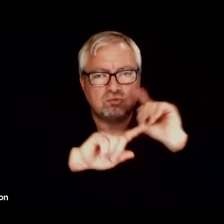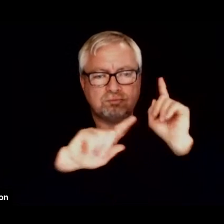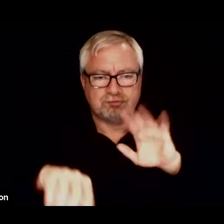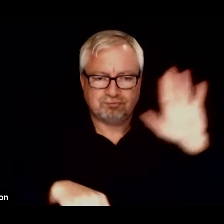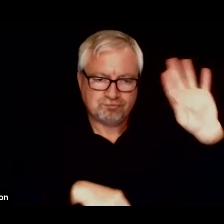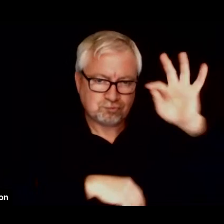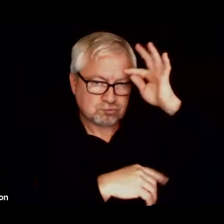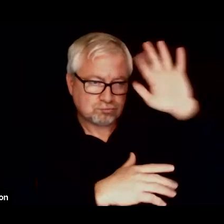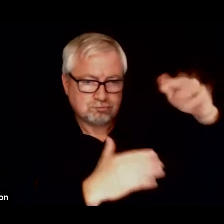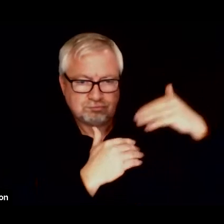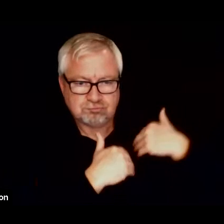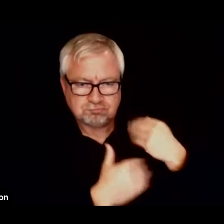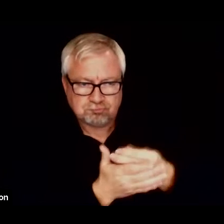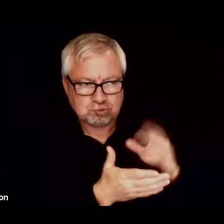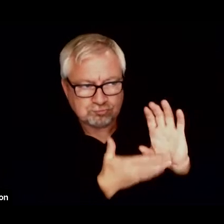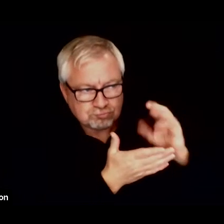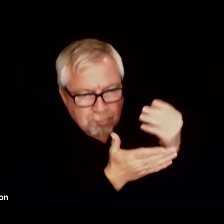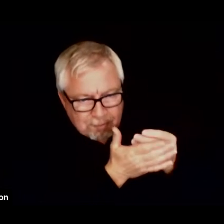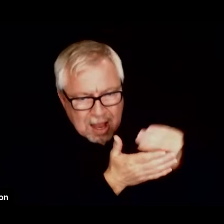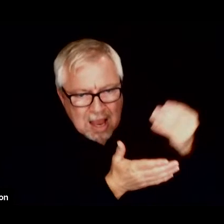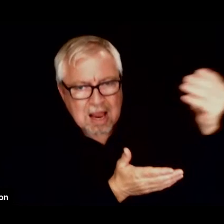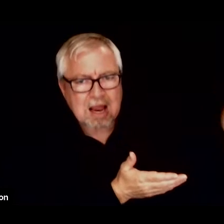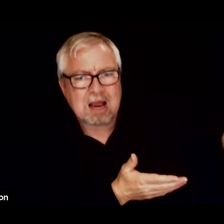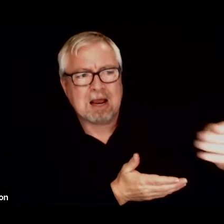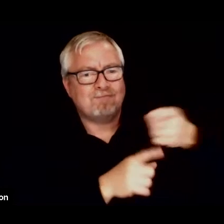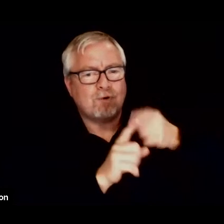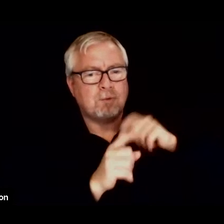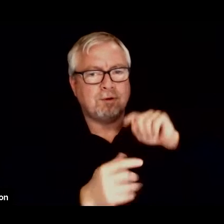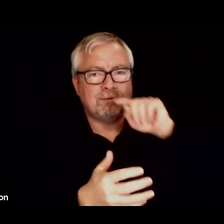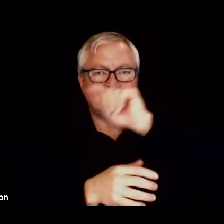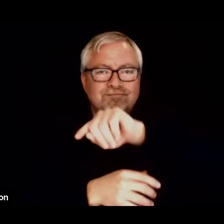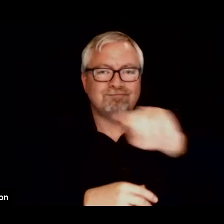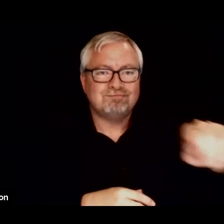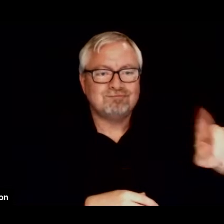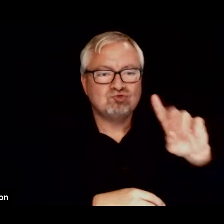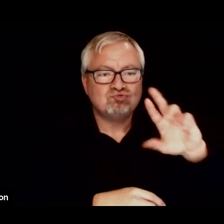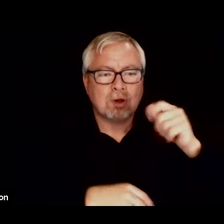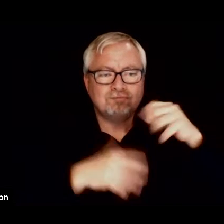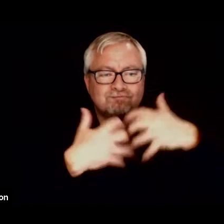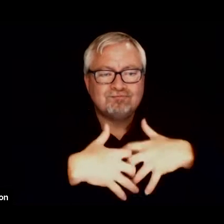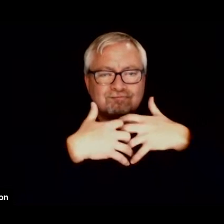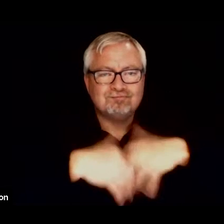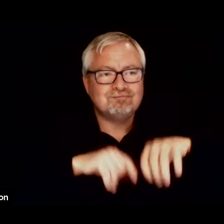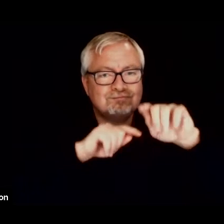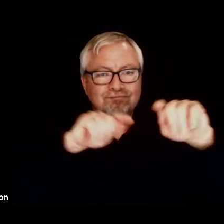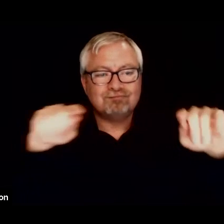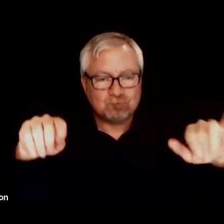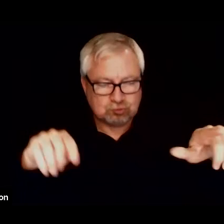the manufacturers and will be distributing it to us. So this was going to be free for individuals.